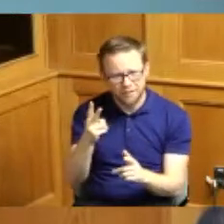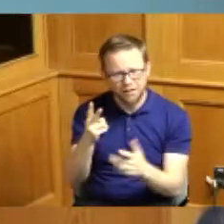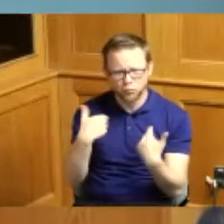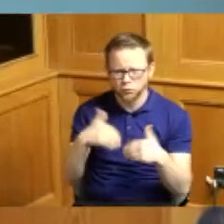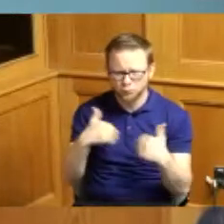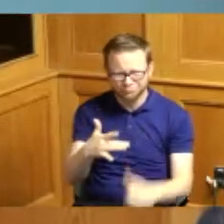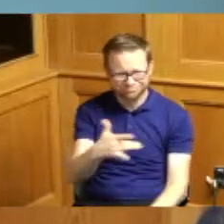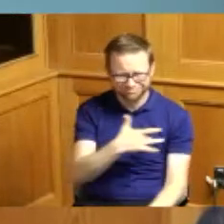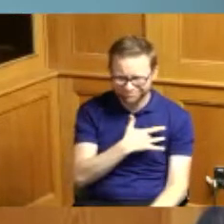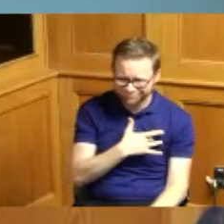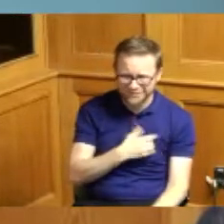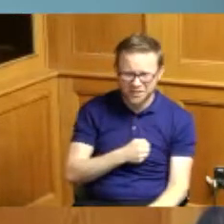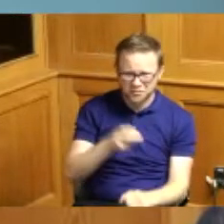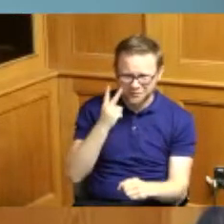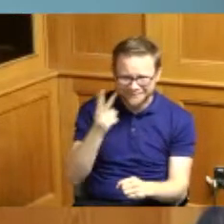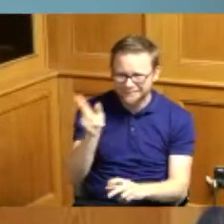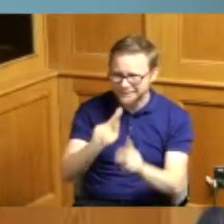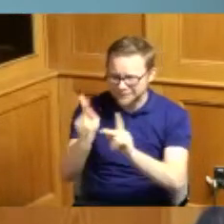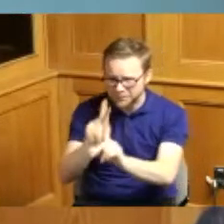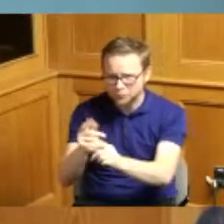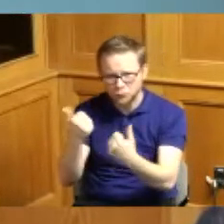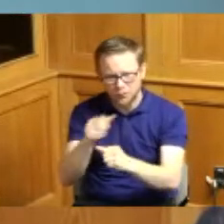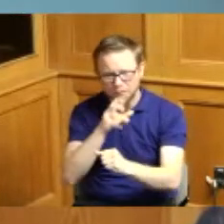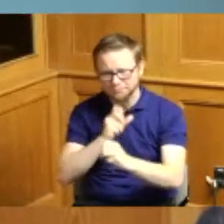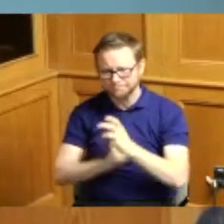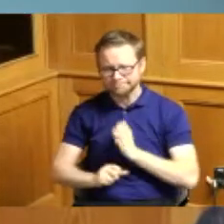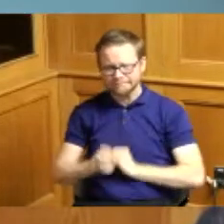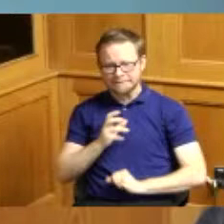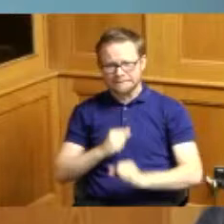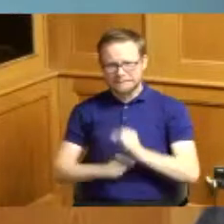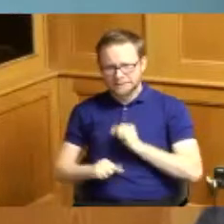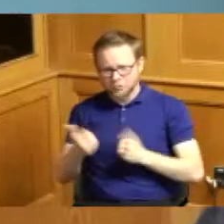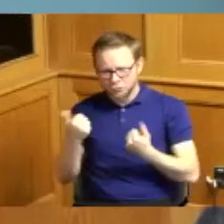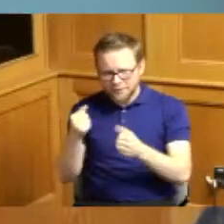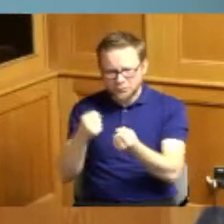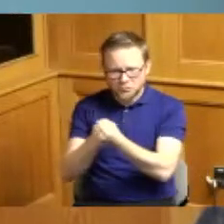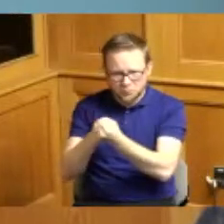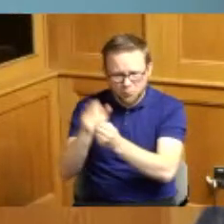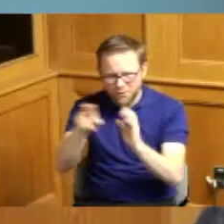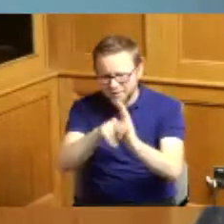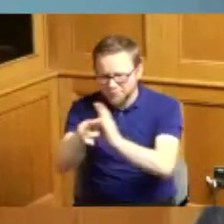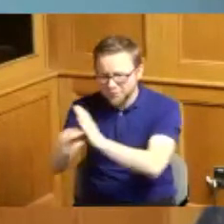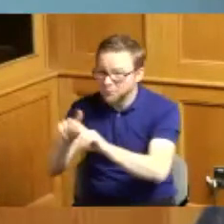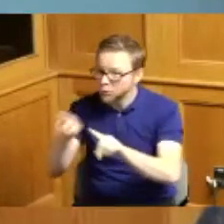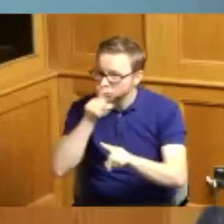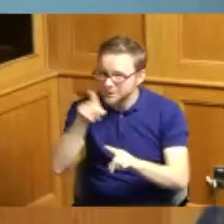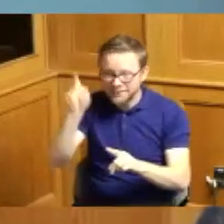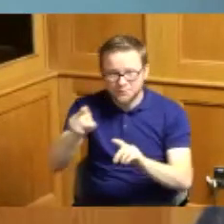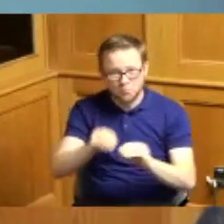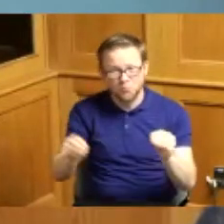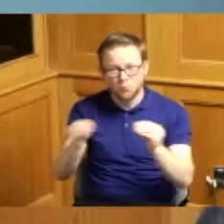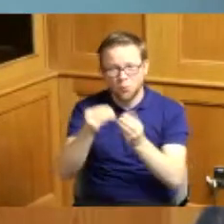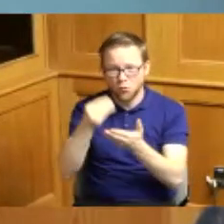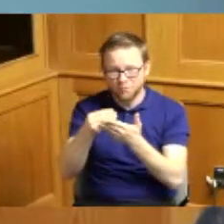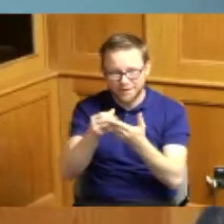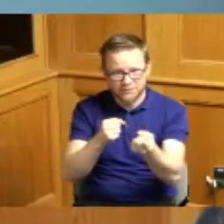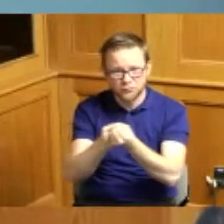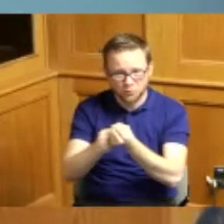but there's just needs to be more financial input for um for that place and senator brown is working